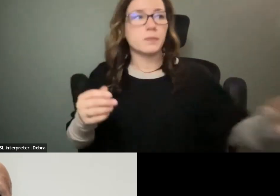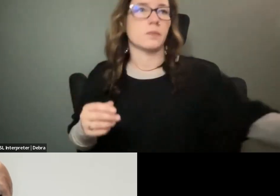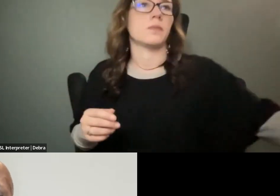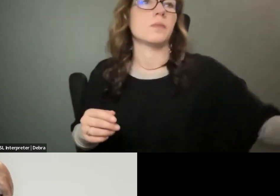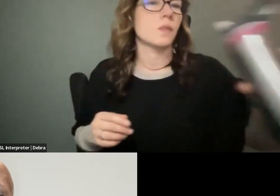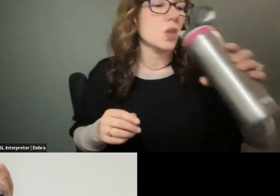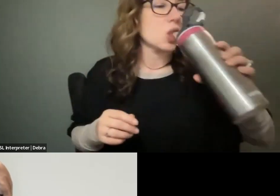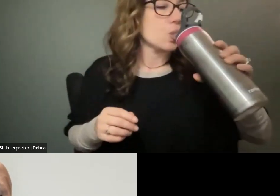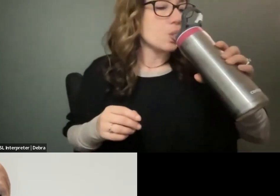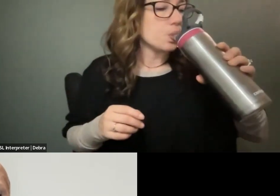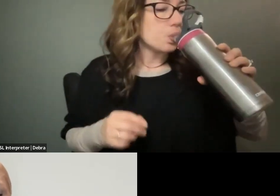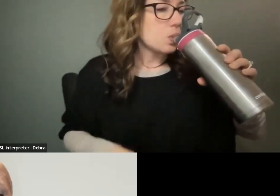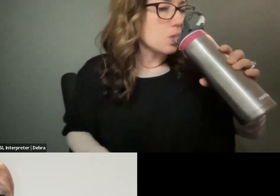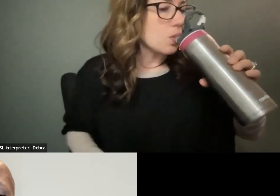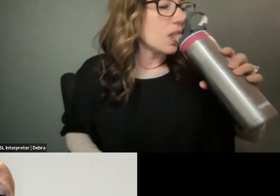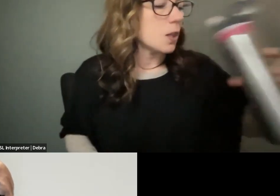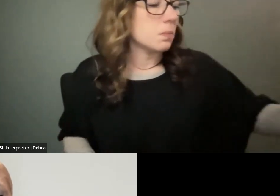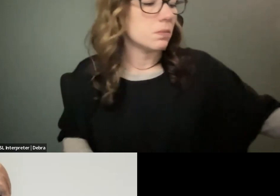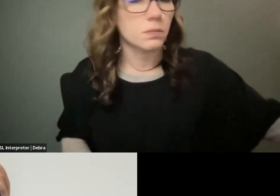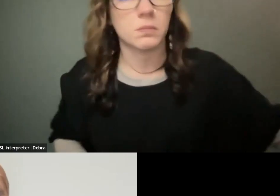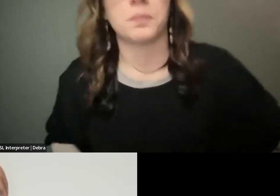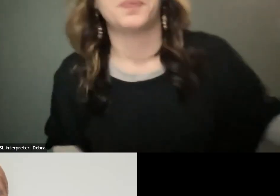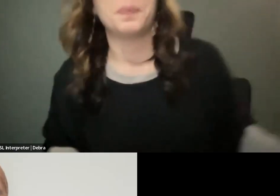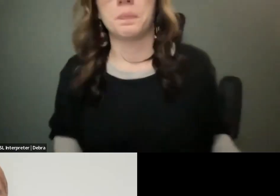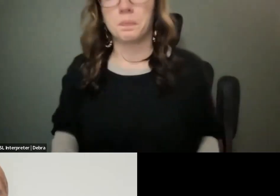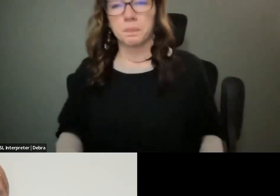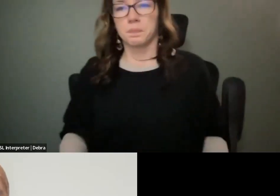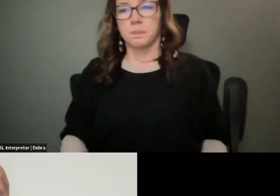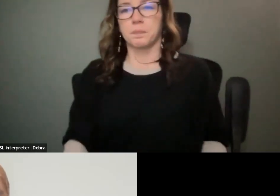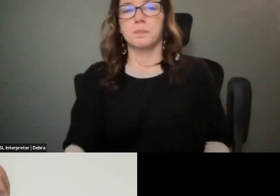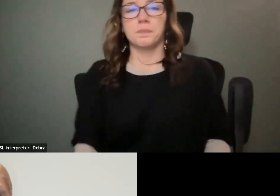thank you